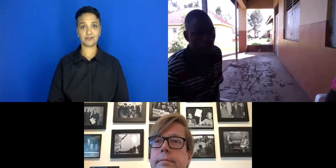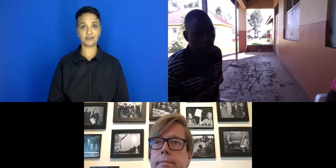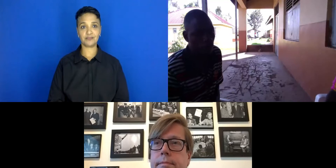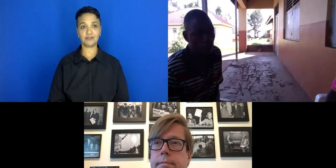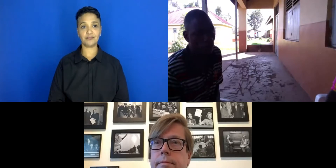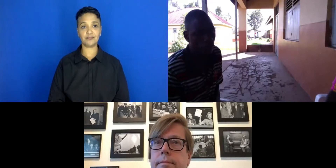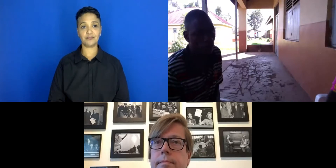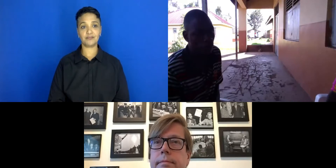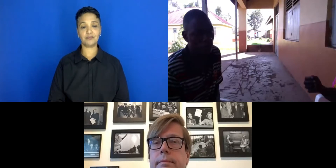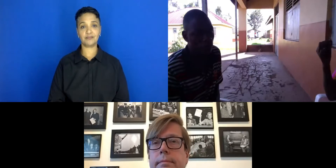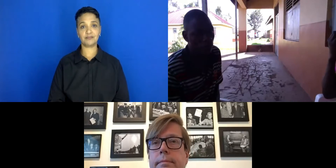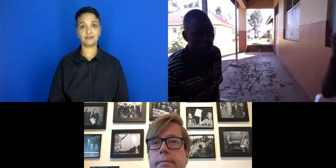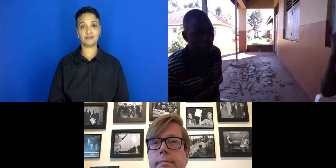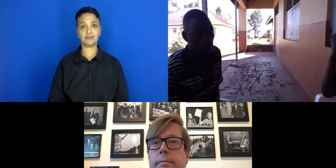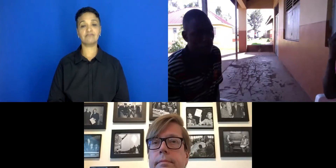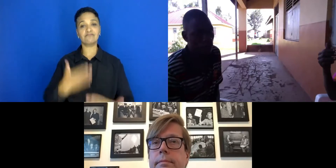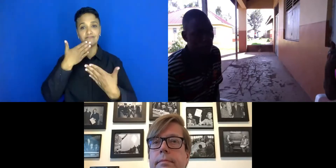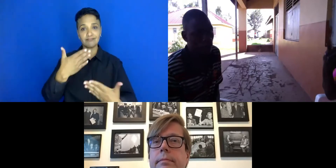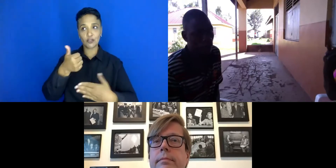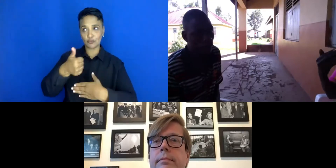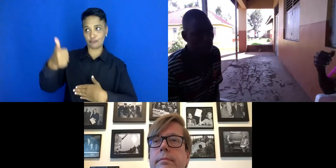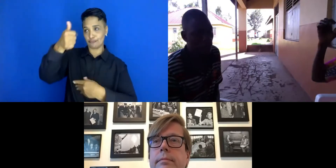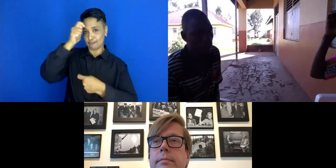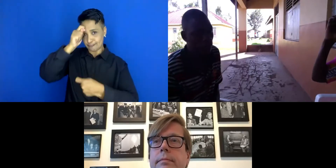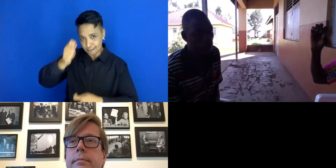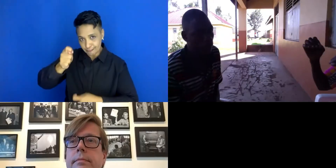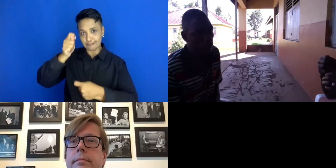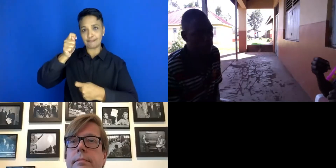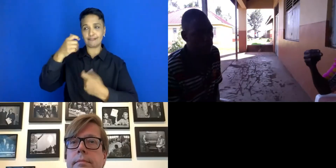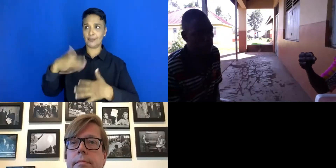um thank you your excellency uh for those encouraging remarks and for being a strong